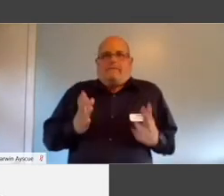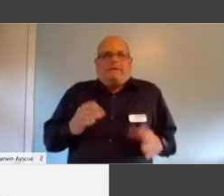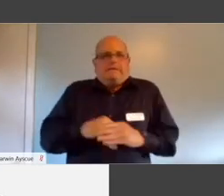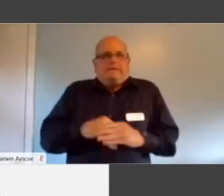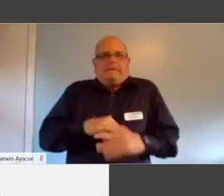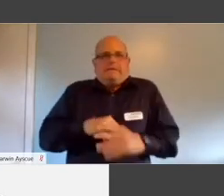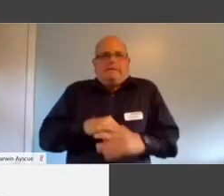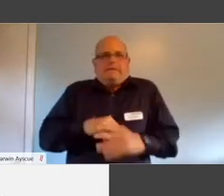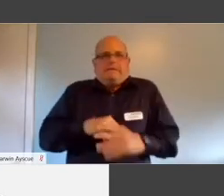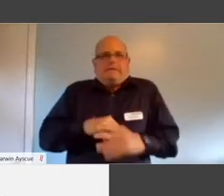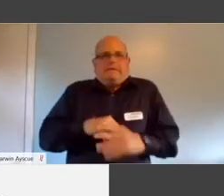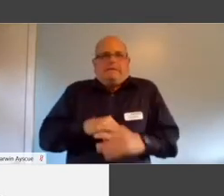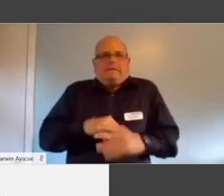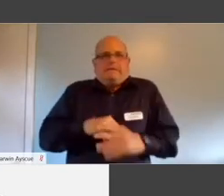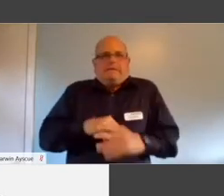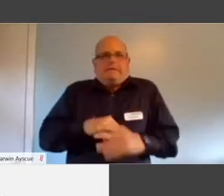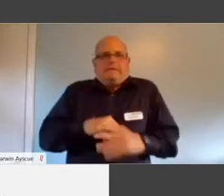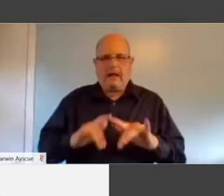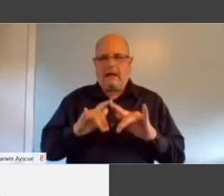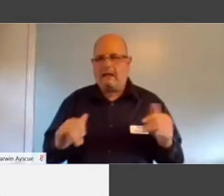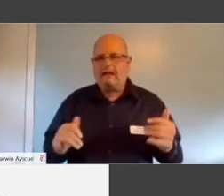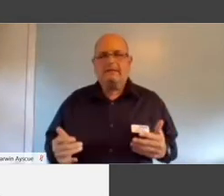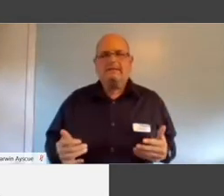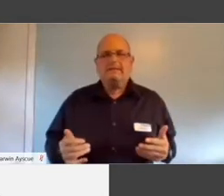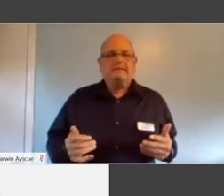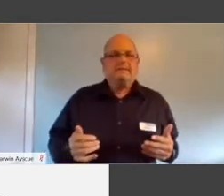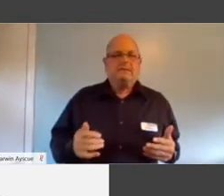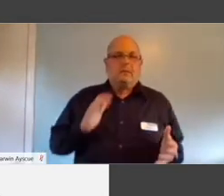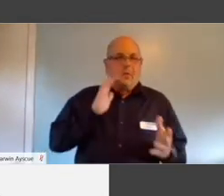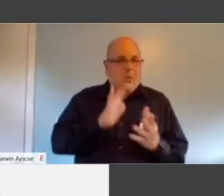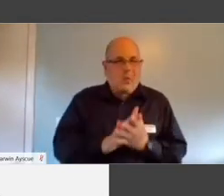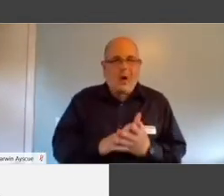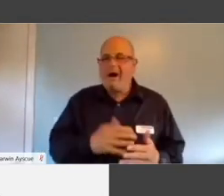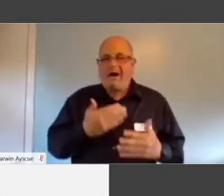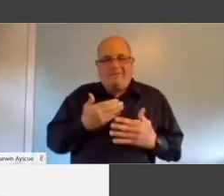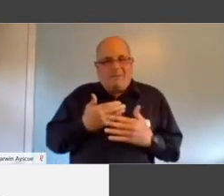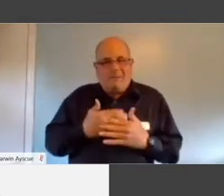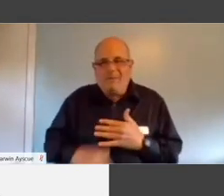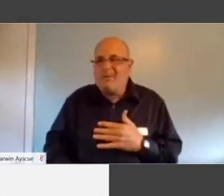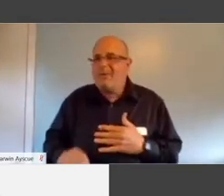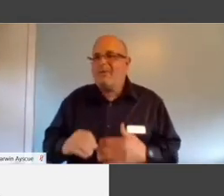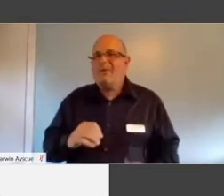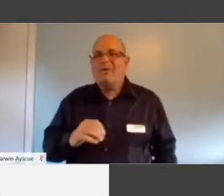even dads whose wives were giving births or significant others were giving birth can't